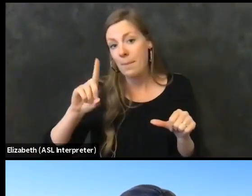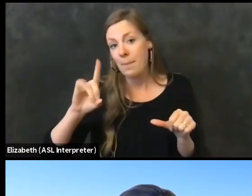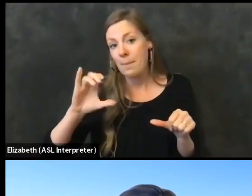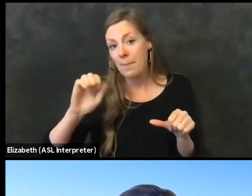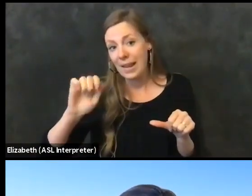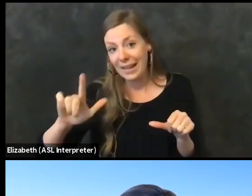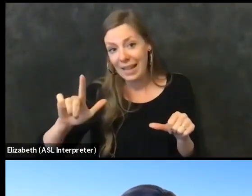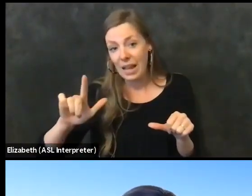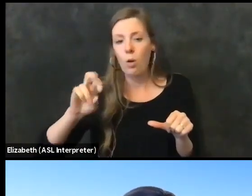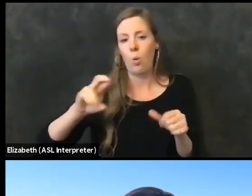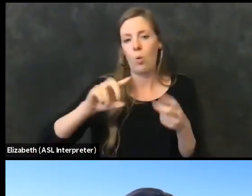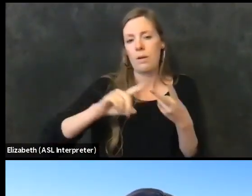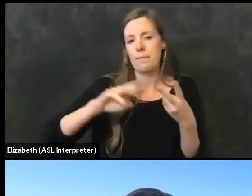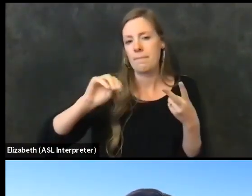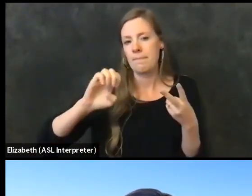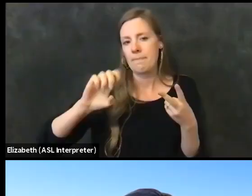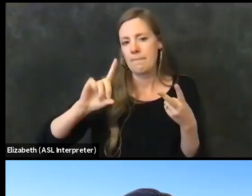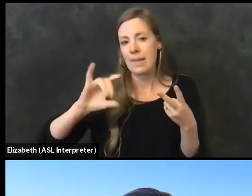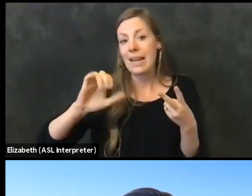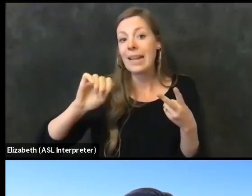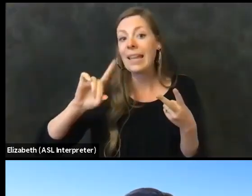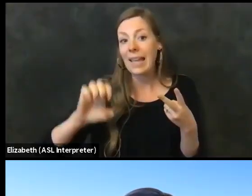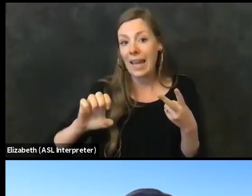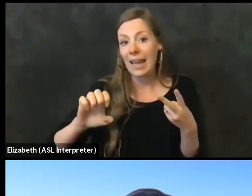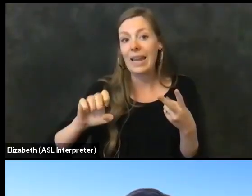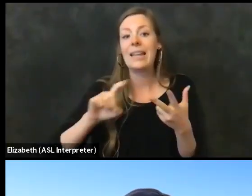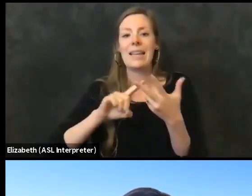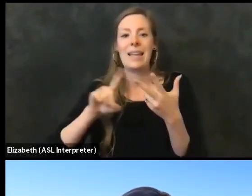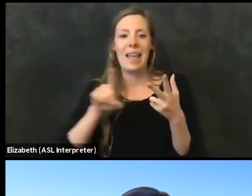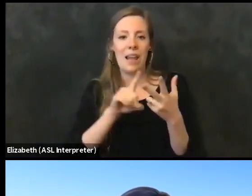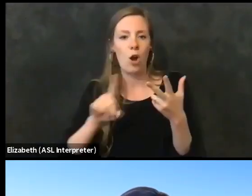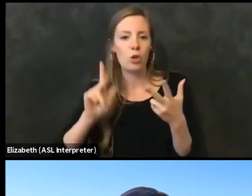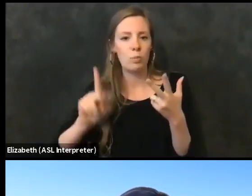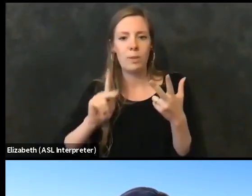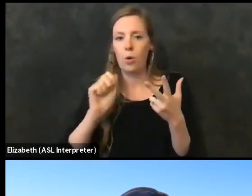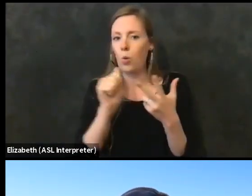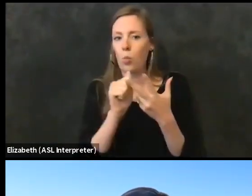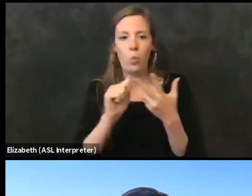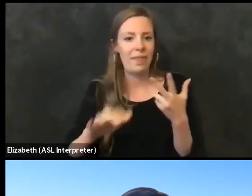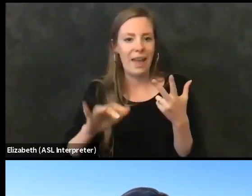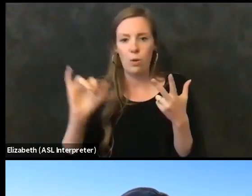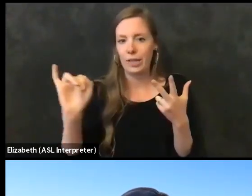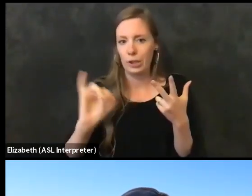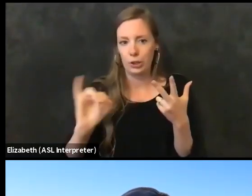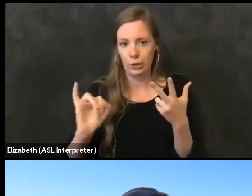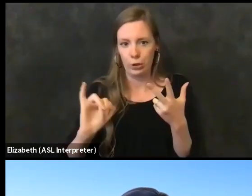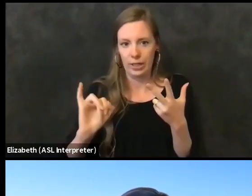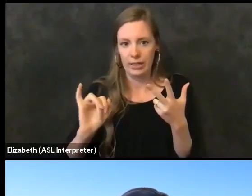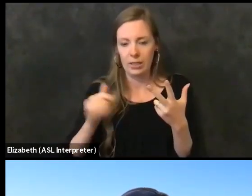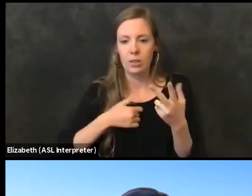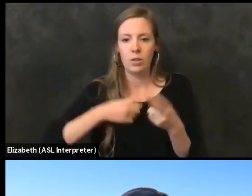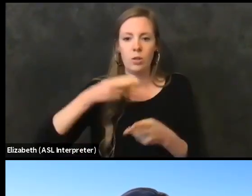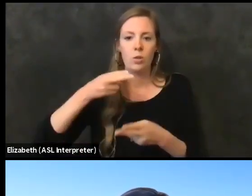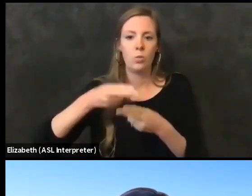here in California and then also the uninsured. What we term the term old term of art, the indigent care.